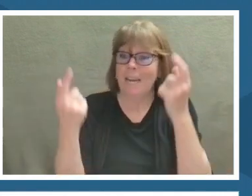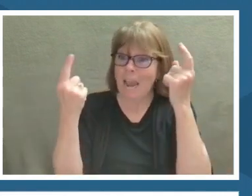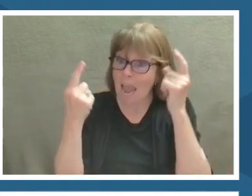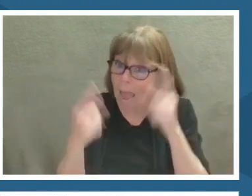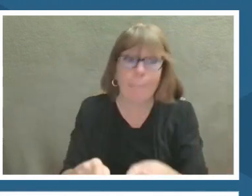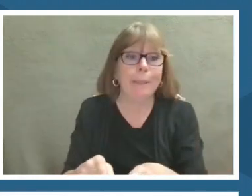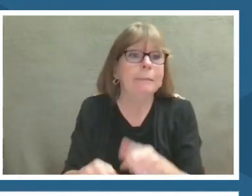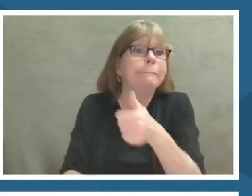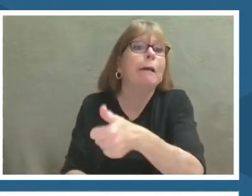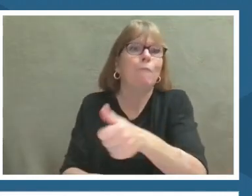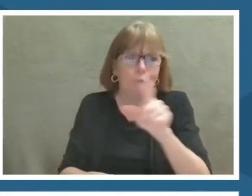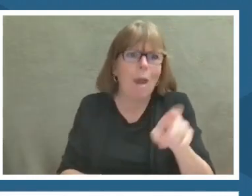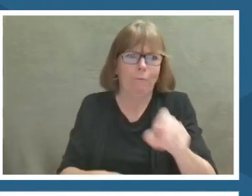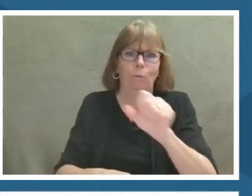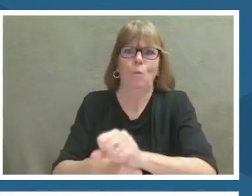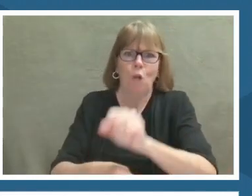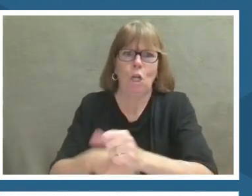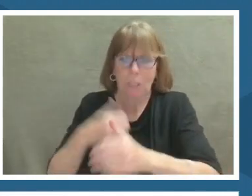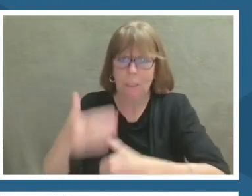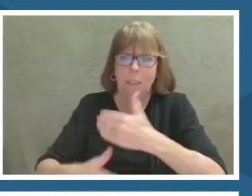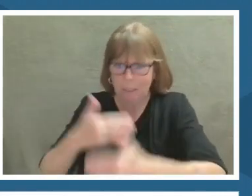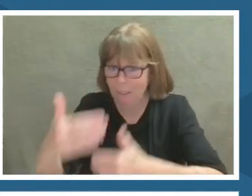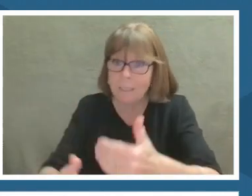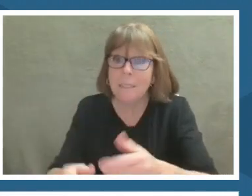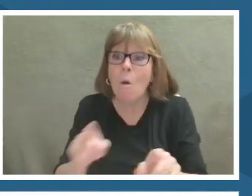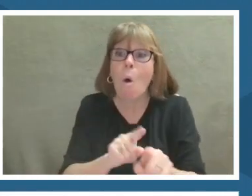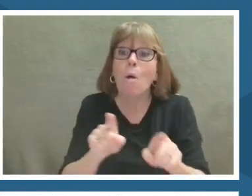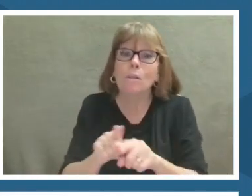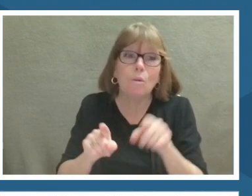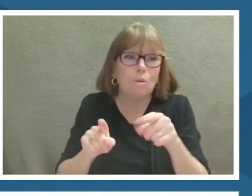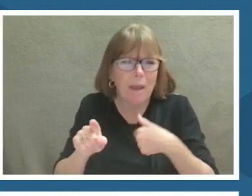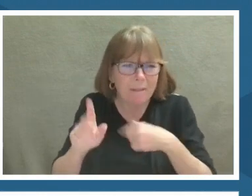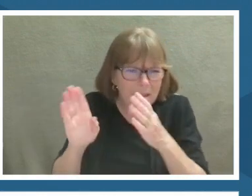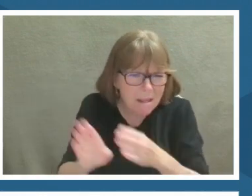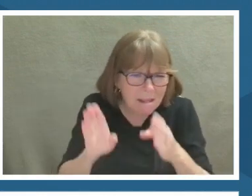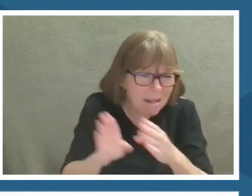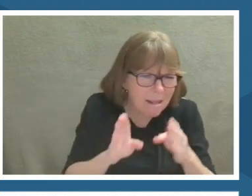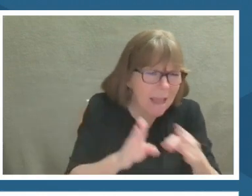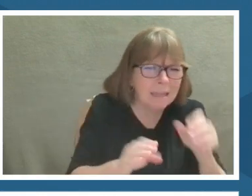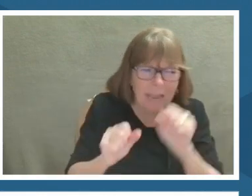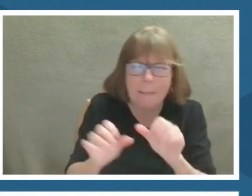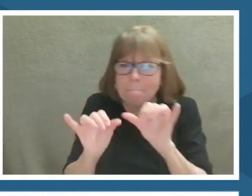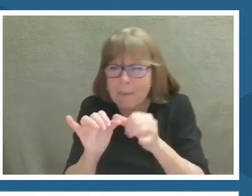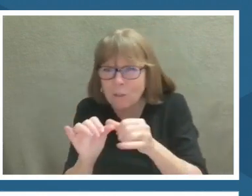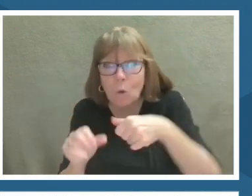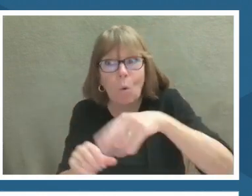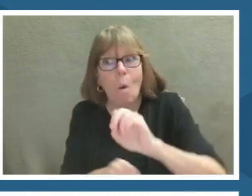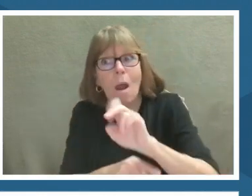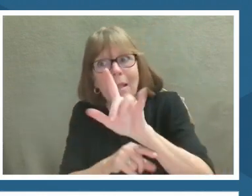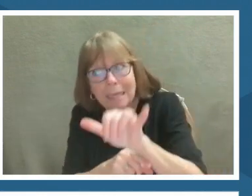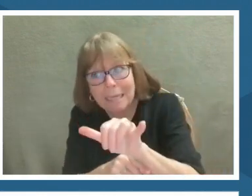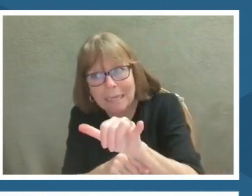finally it's strategic and measured quality over quantity